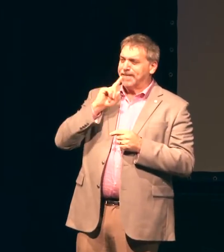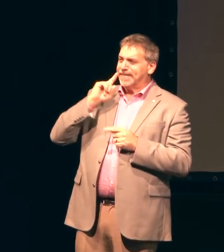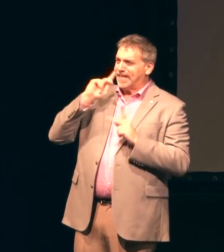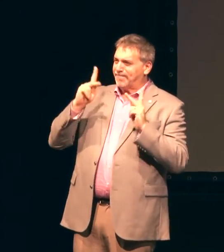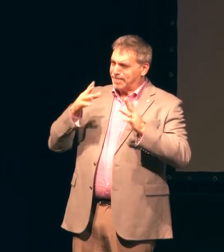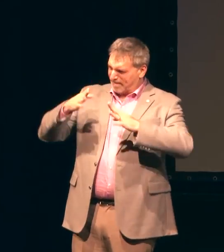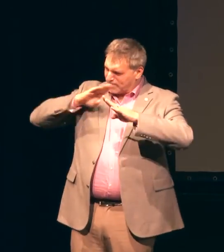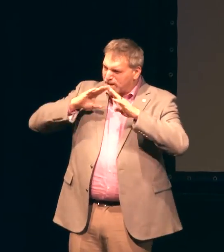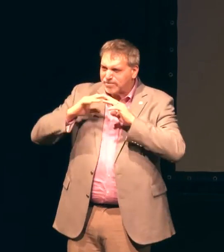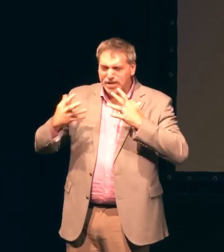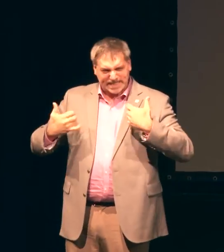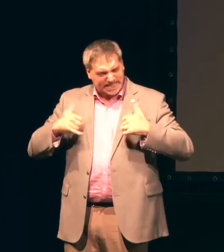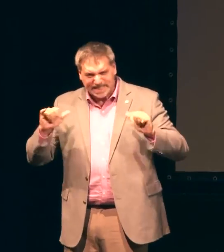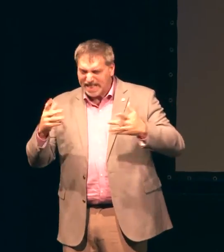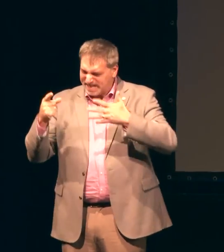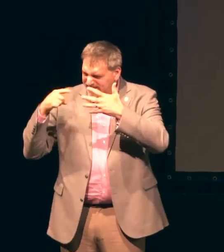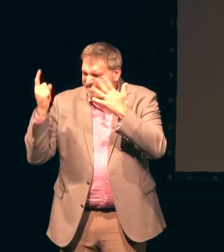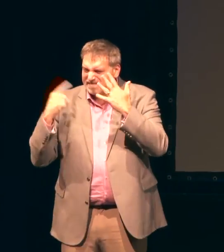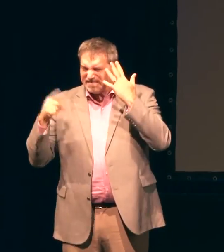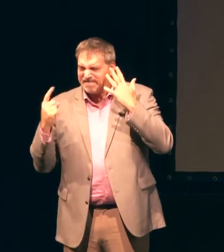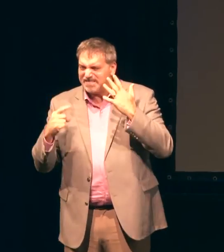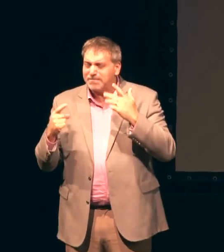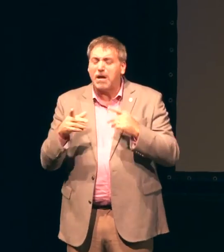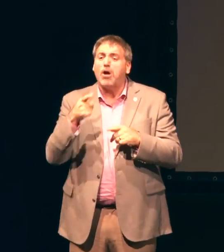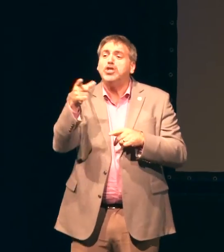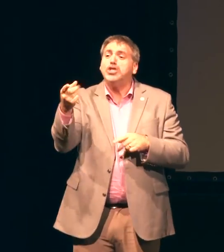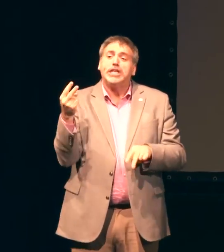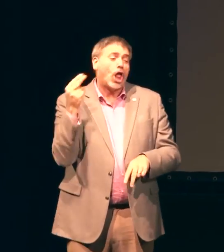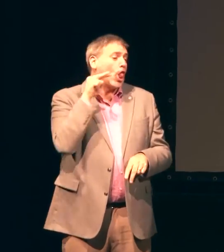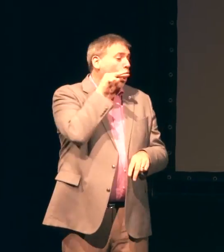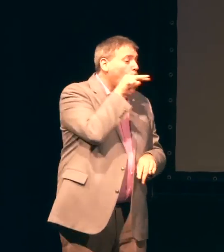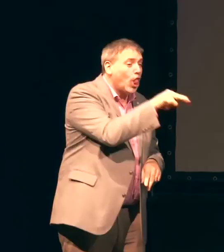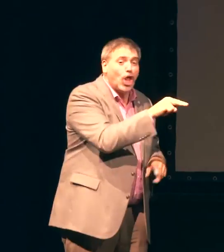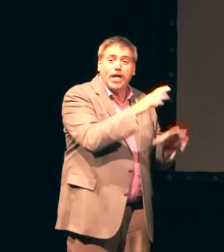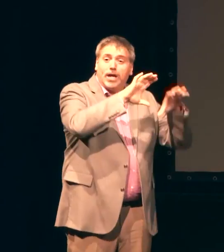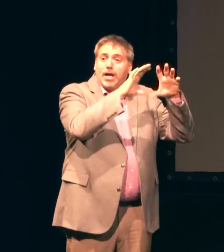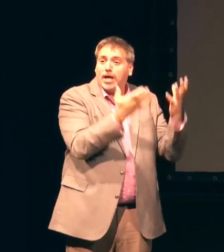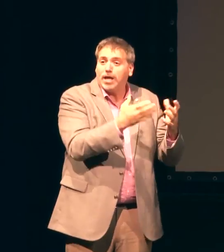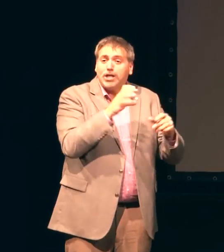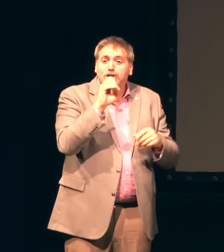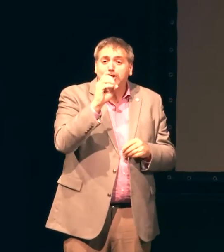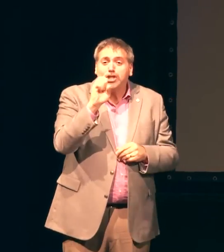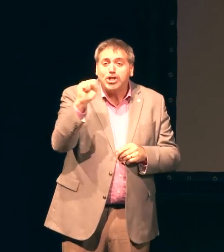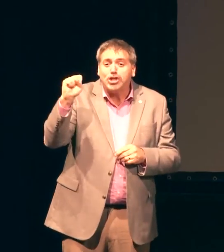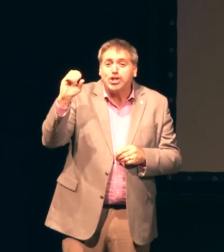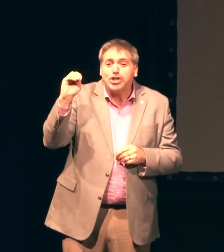it. And mom said that she seems the Deaf community is still frustrated and she looked at